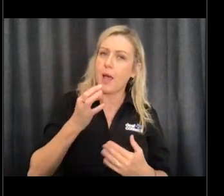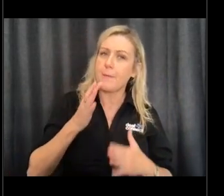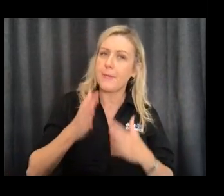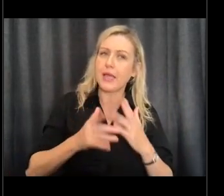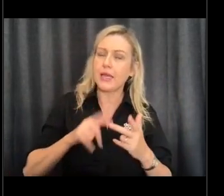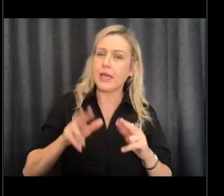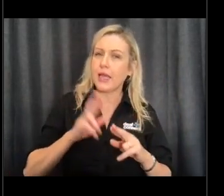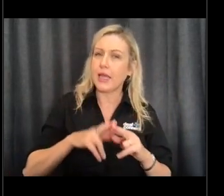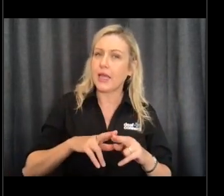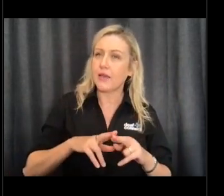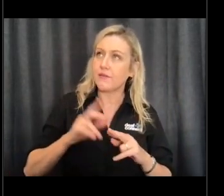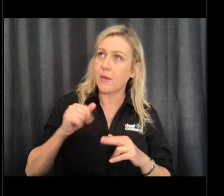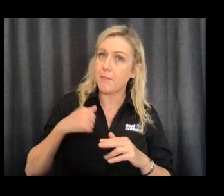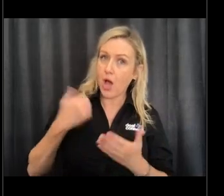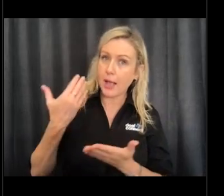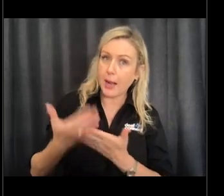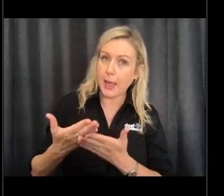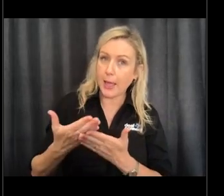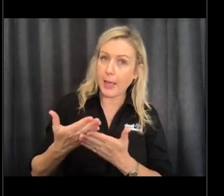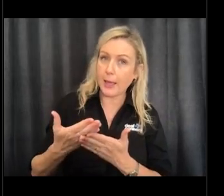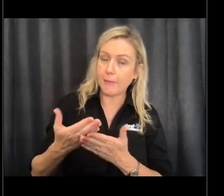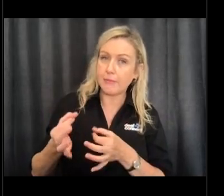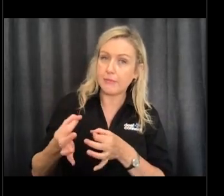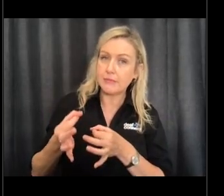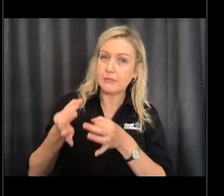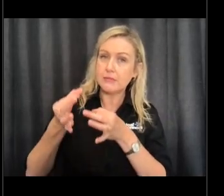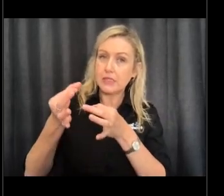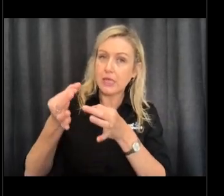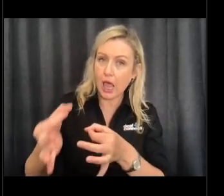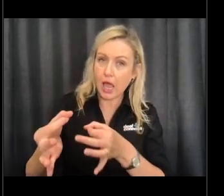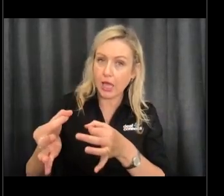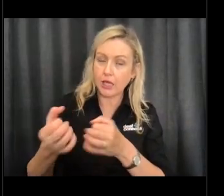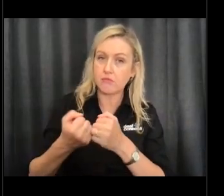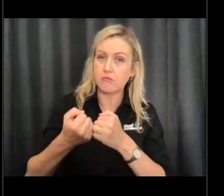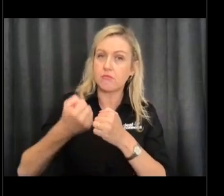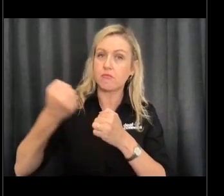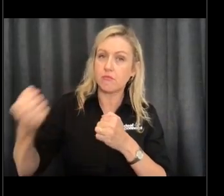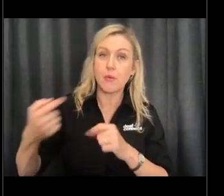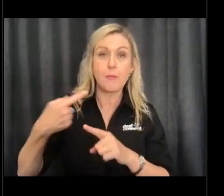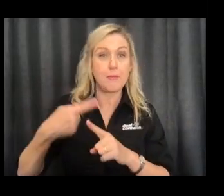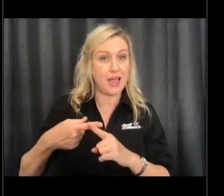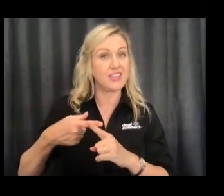Yep. As well as delays on the work taking place? Yeah.